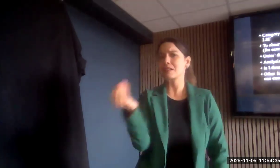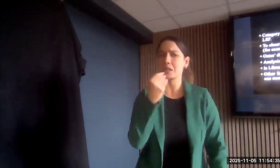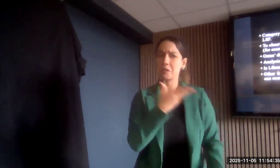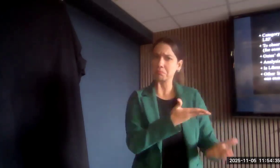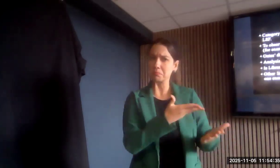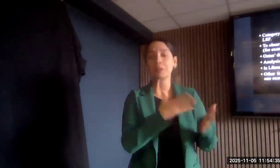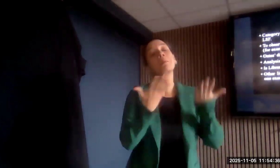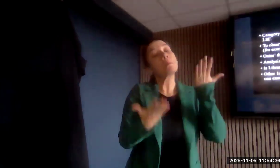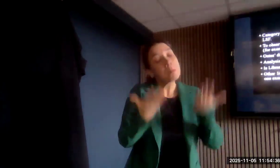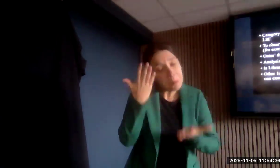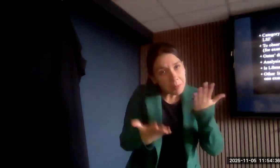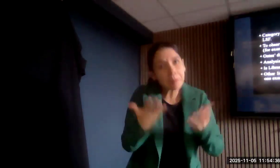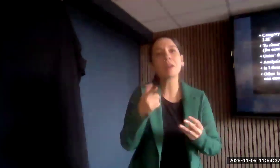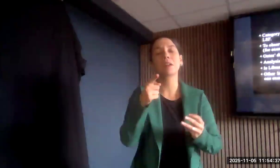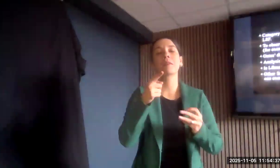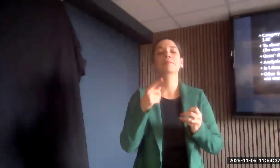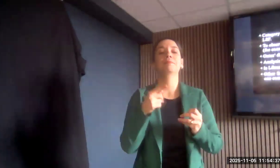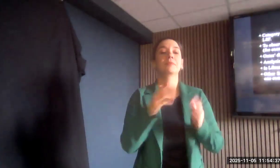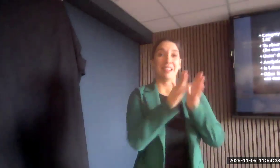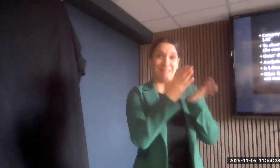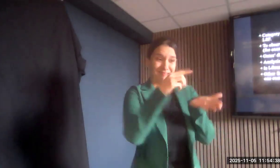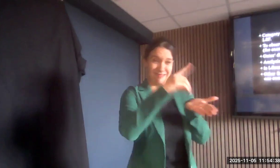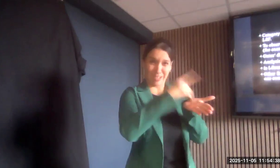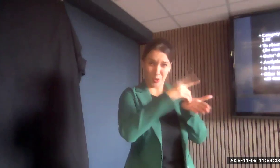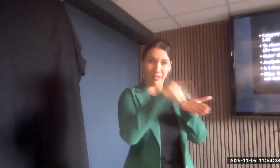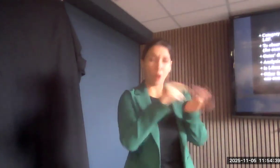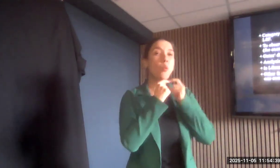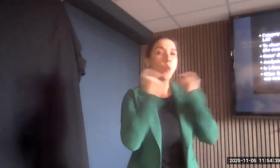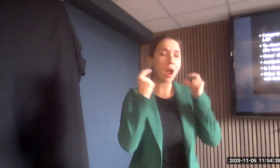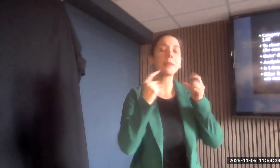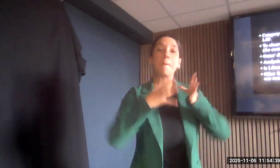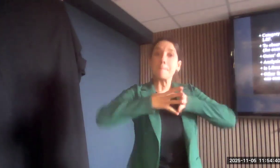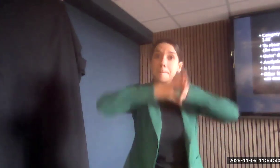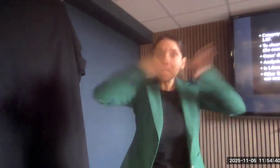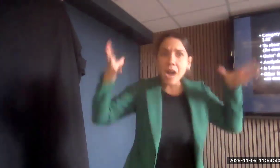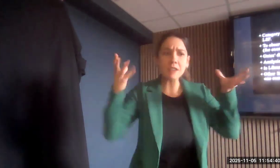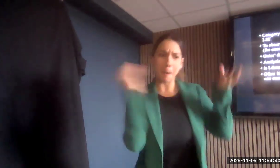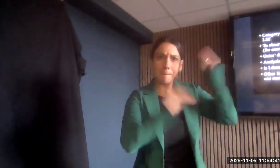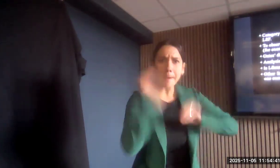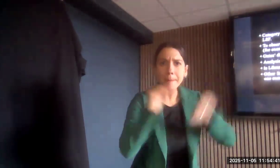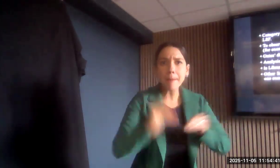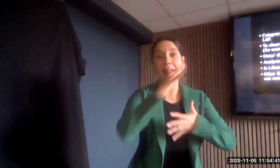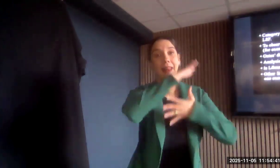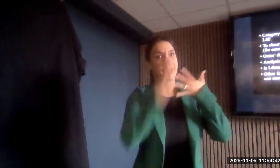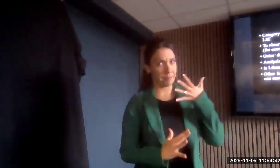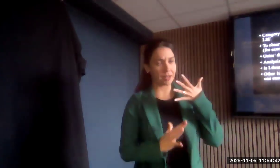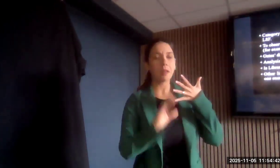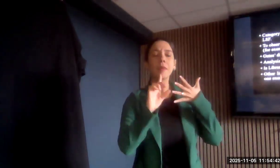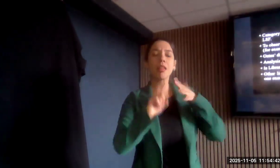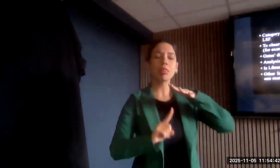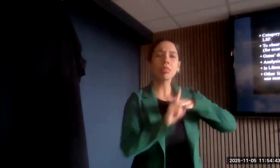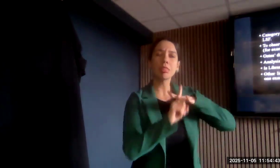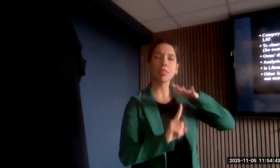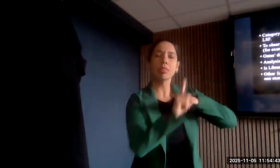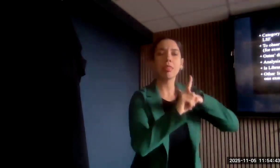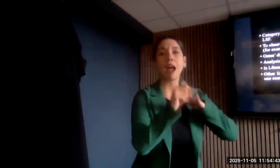This is a sign that we see very predominantly in ASL, but we don't see a sign in Libras. So we're in the Oates dictionary, we see this sign.